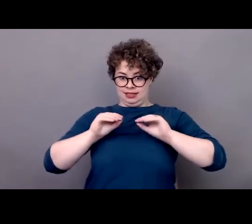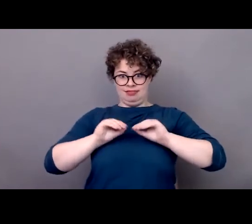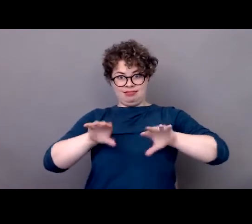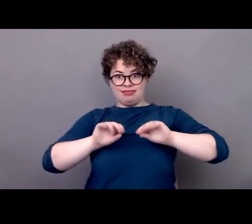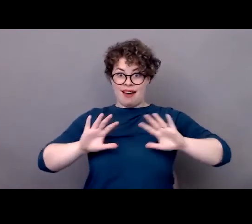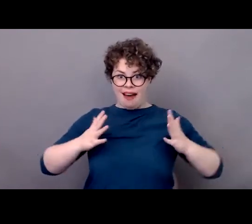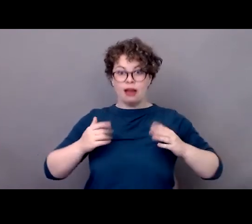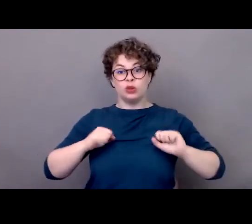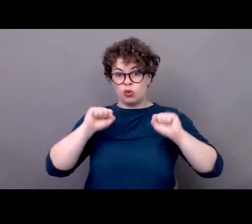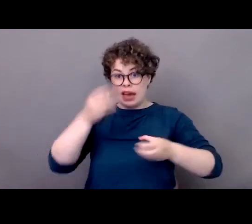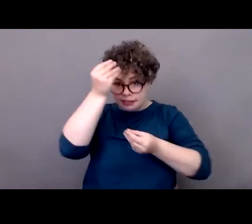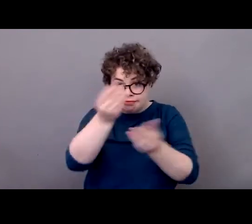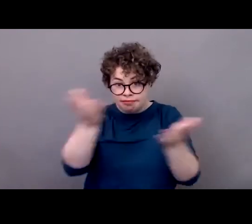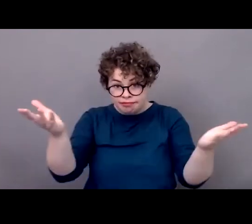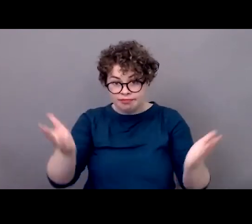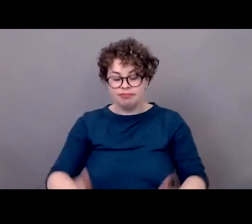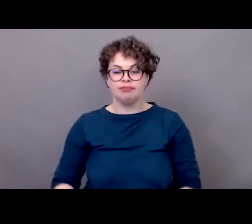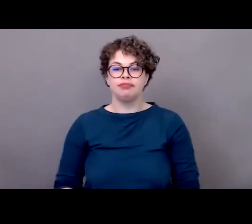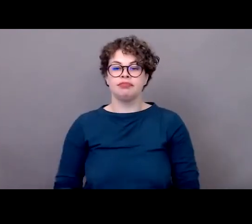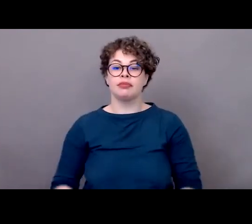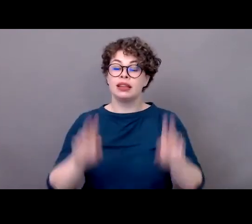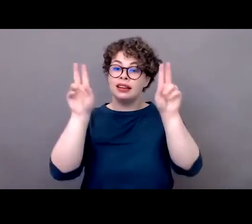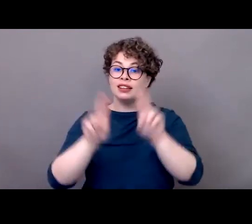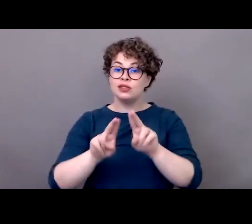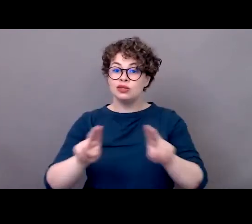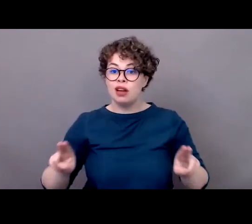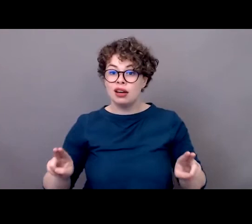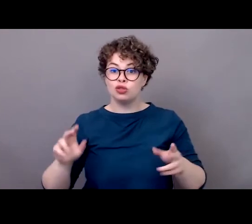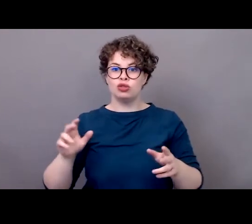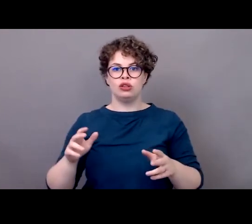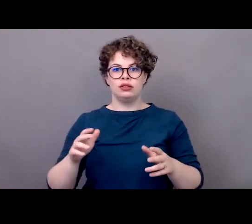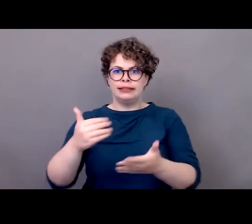The International Rescue Committee has also recently developed a very good toolbox. It